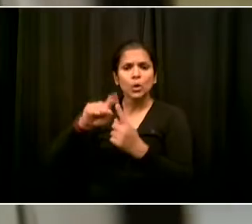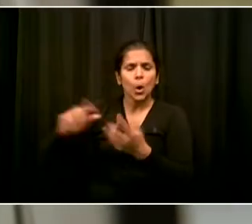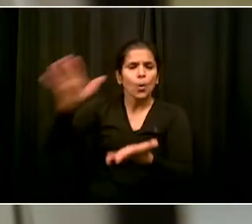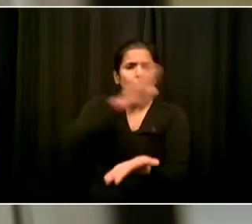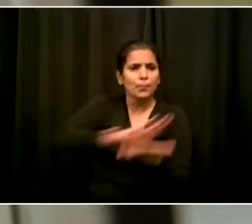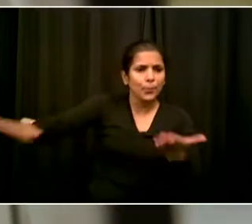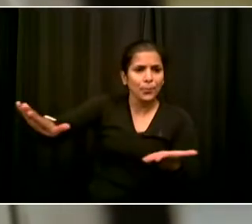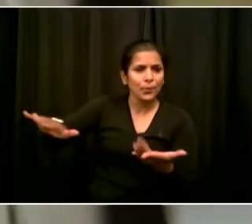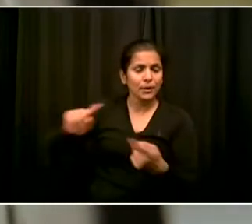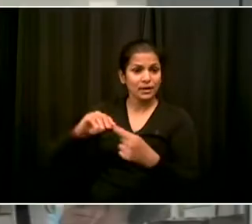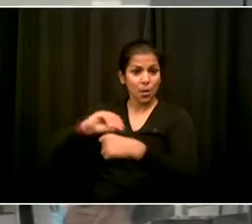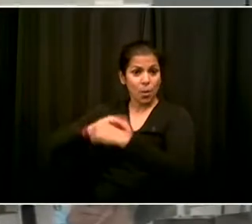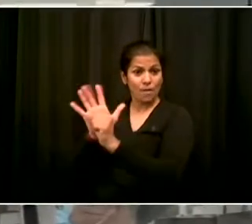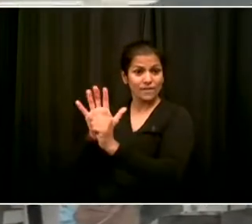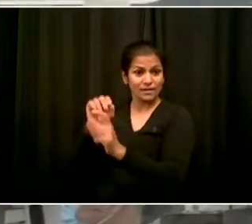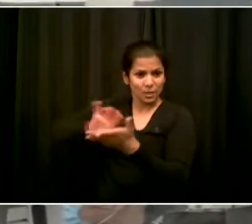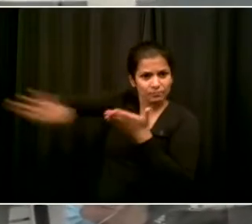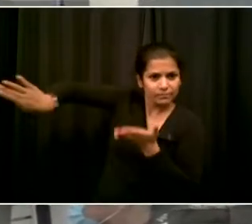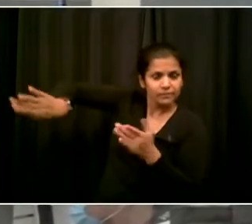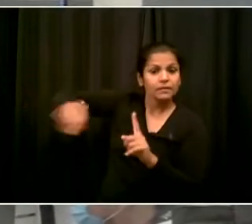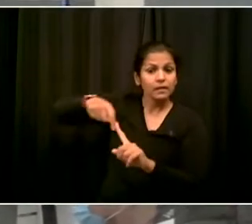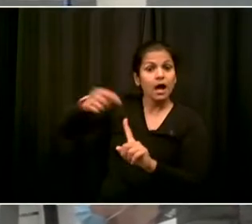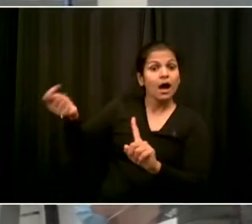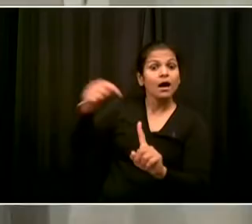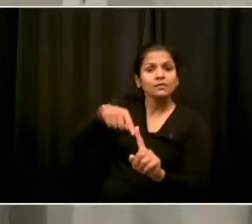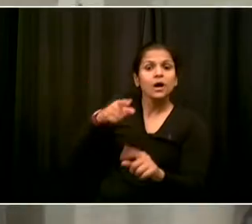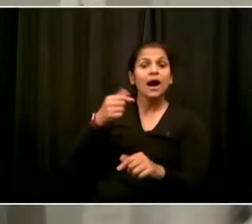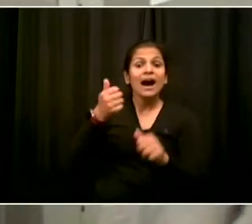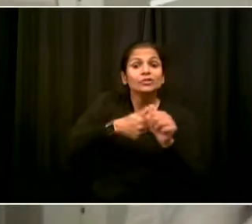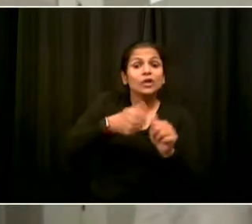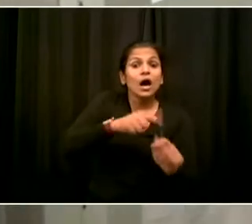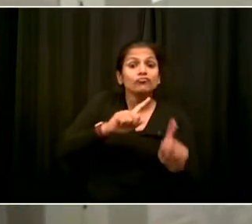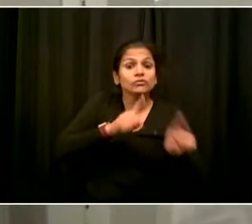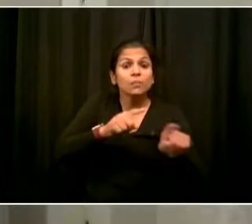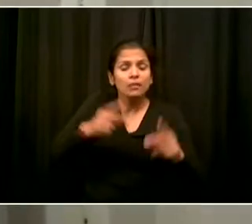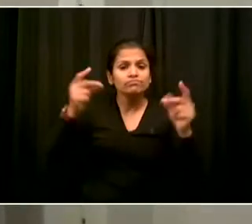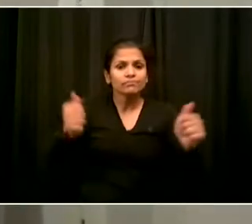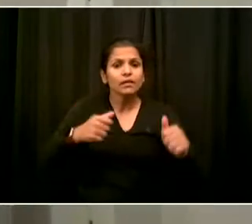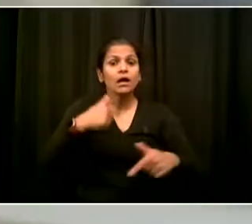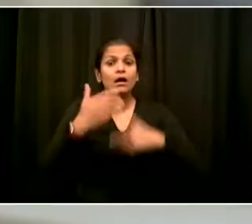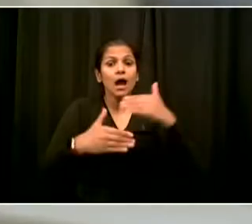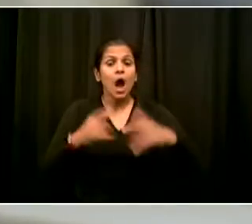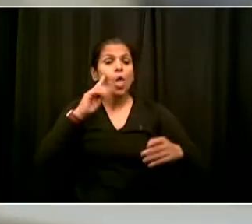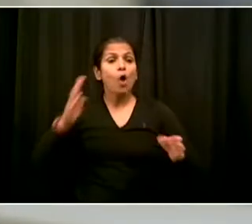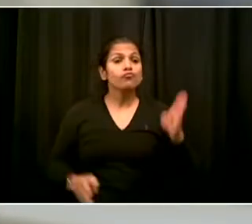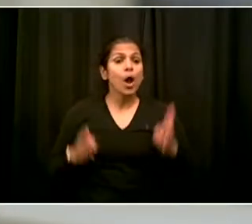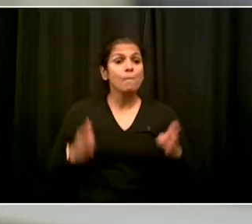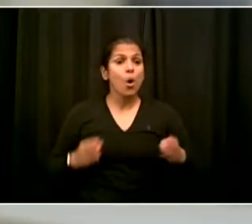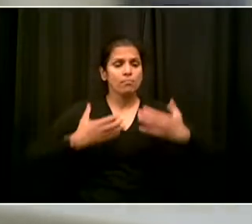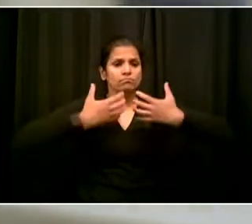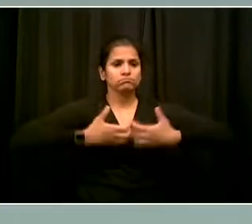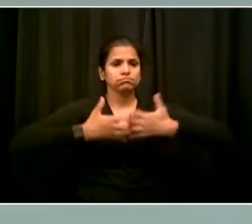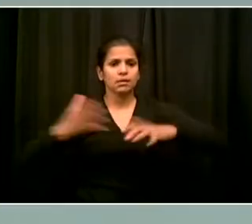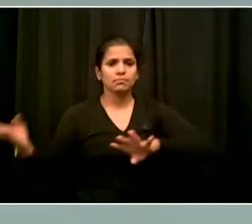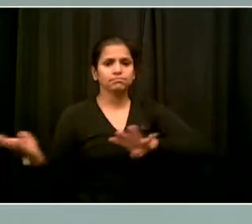THIS IS WHERE WE DO OUR MAIN -- THIS IS A KEY PART OF THE PROCESS. THIS IS EXTRACTING,G, VERIFYING